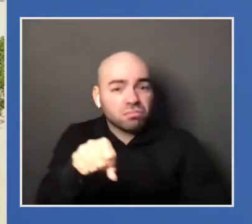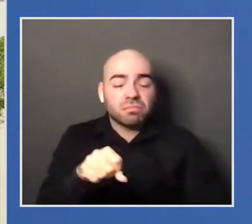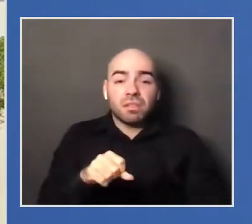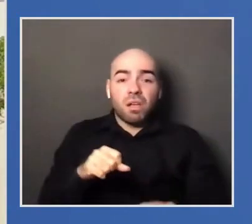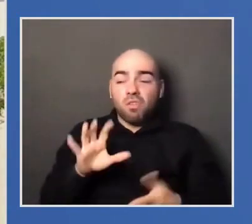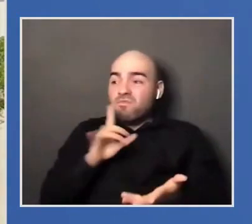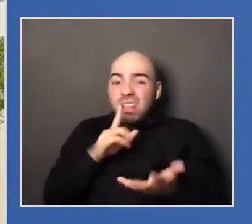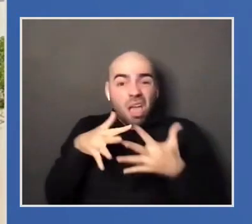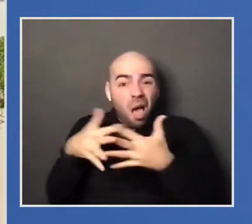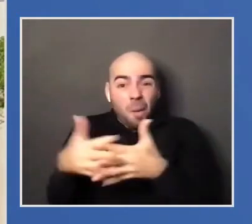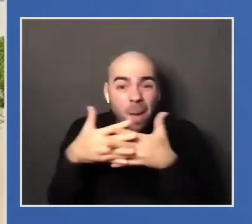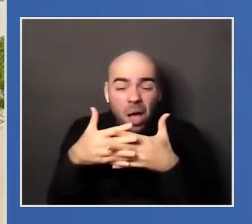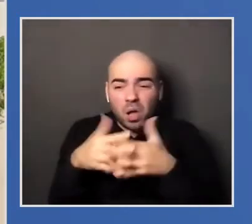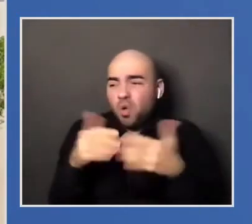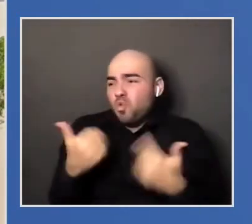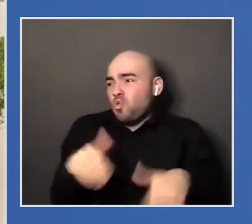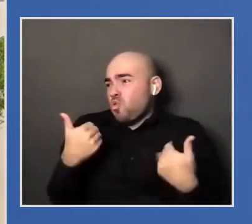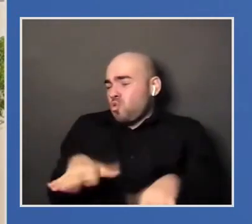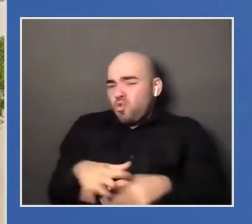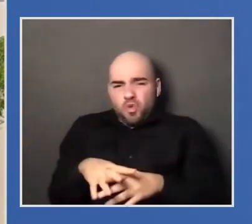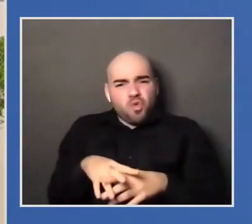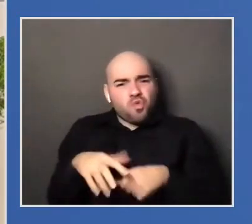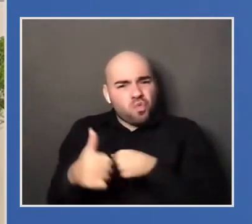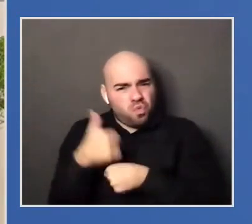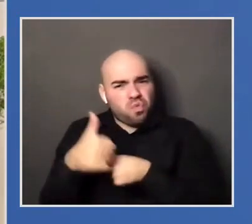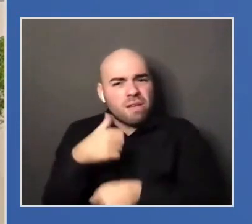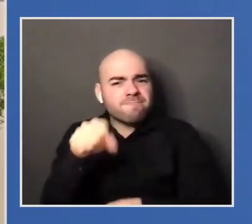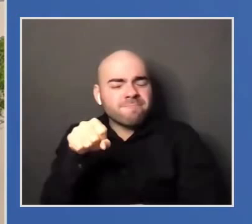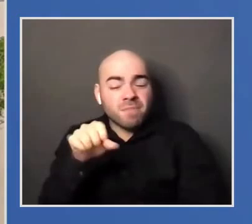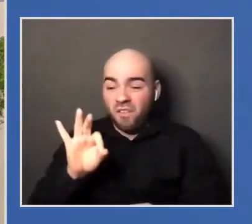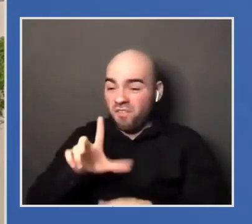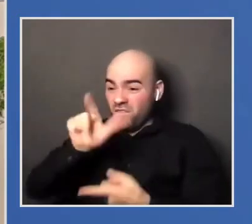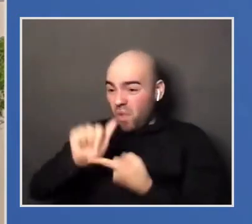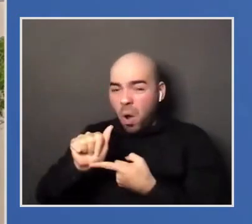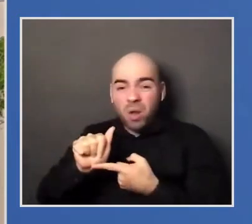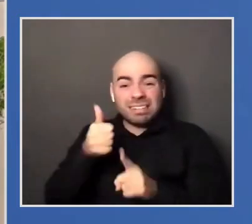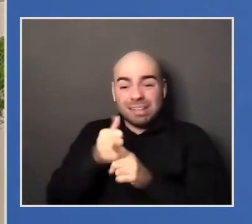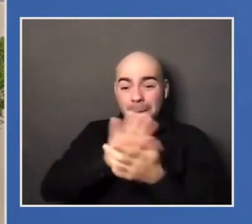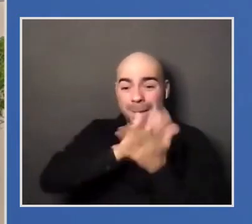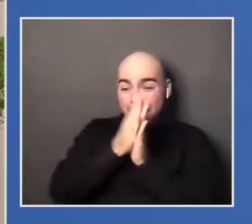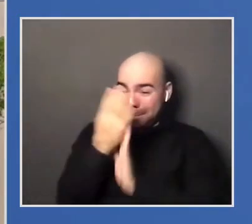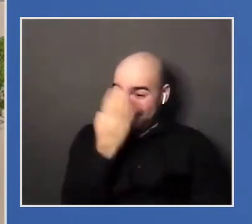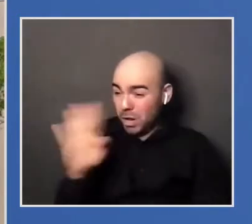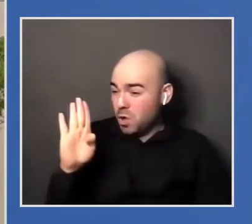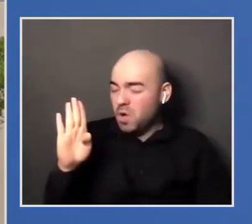MUCH OF ANYTHING. YOU HAVE ALL SEEN THE IMPACT OF